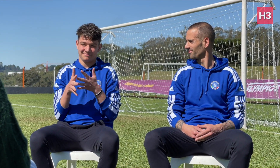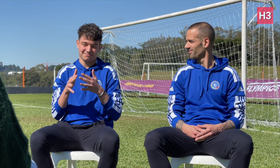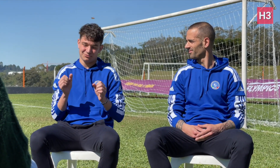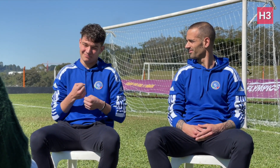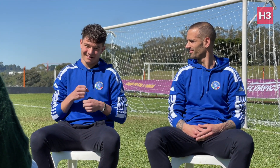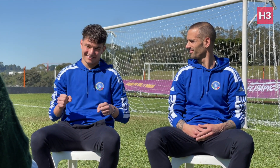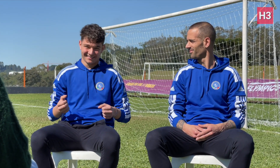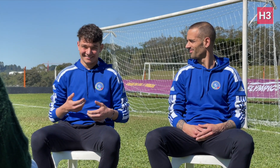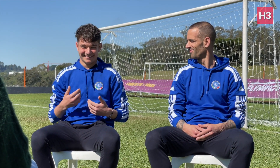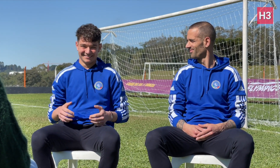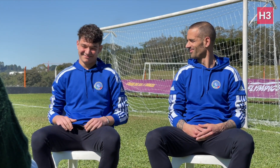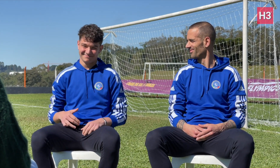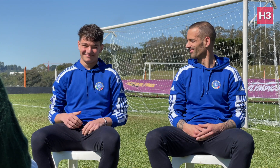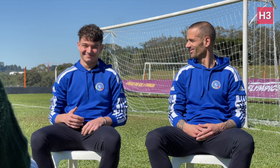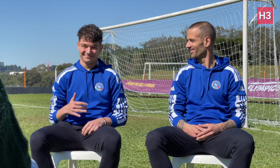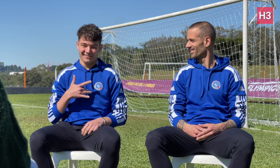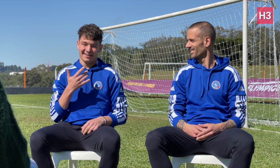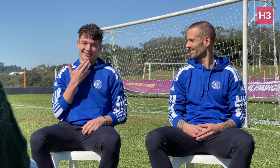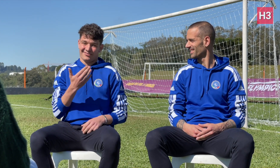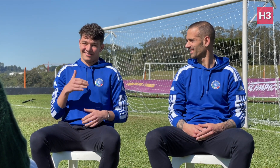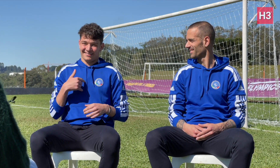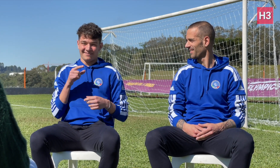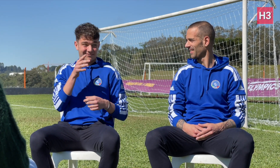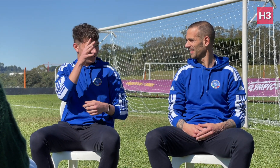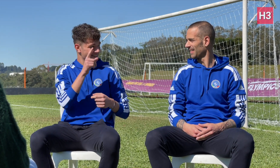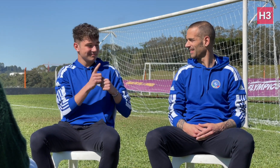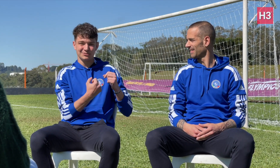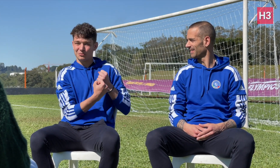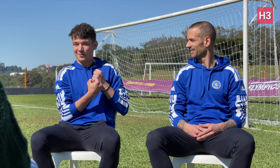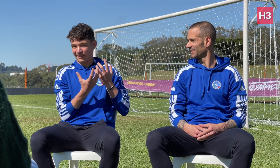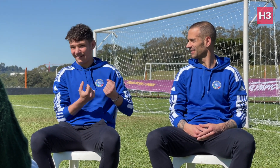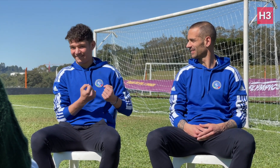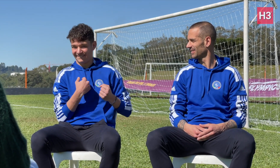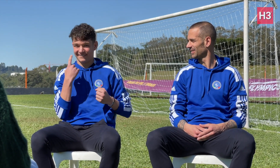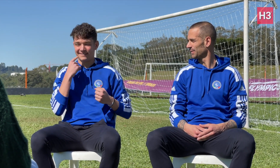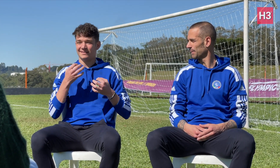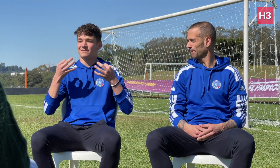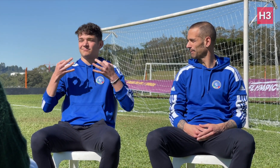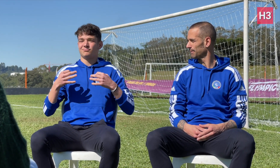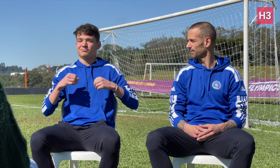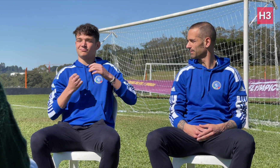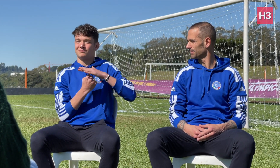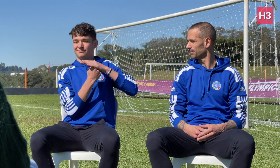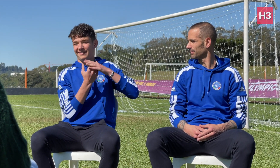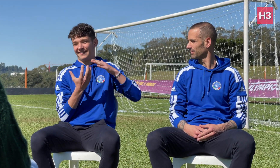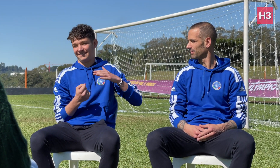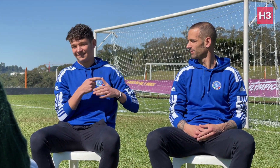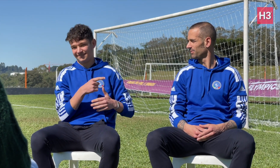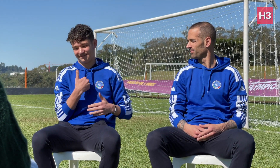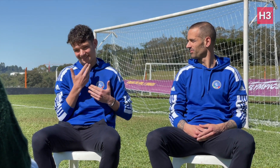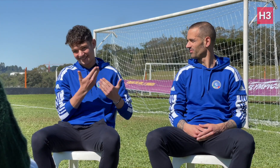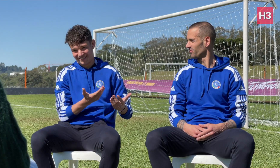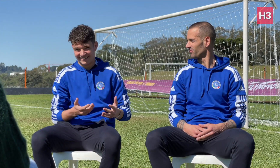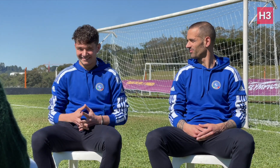I have no words to describe my feelings, but I’m grateful for my father’s support, as well as my encouragement as well.